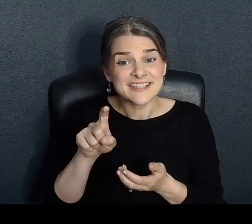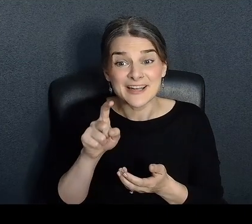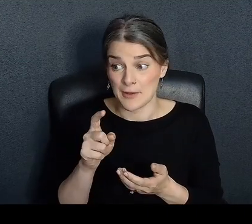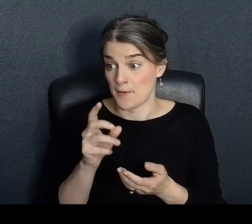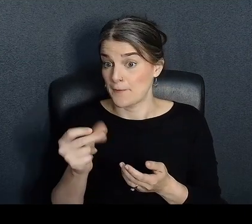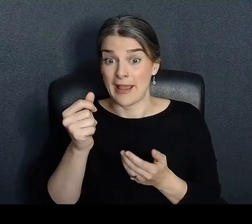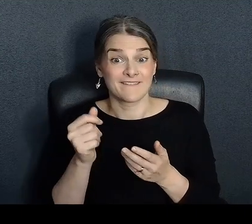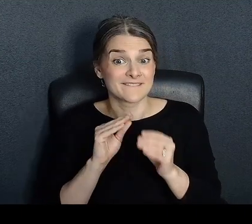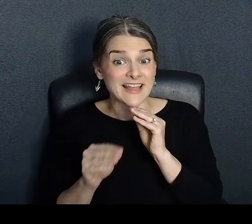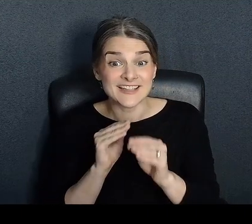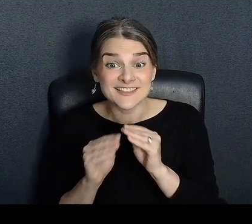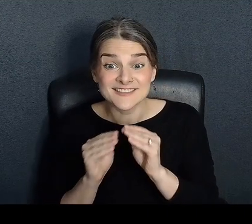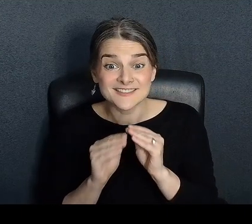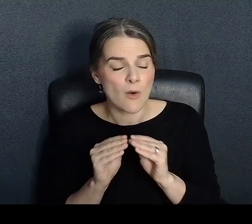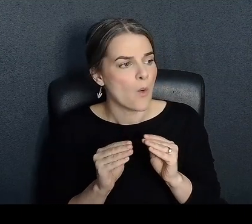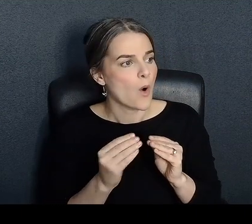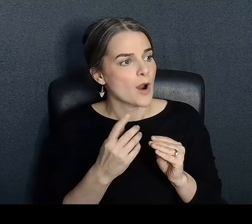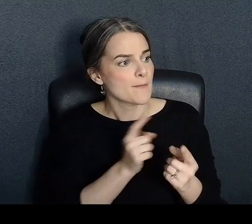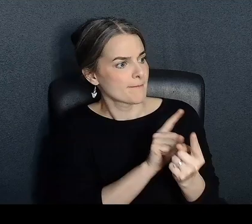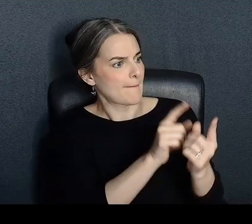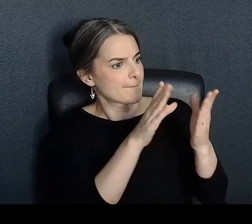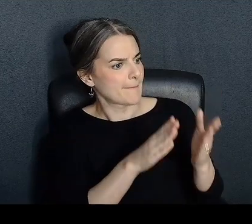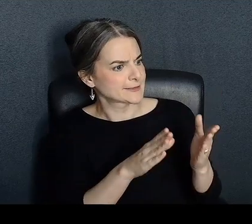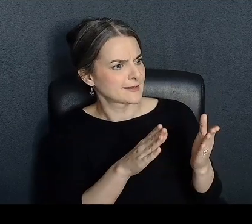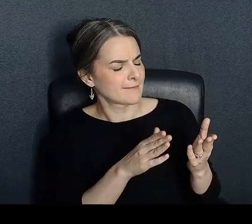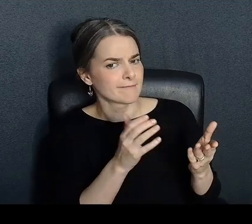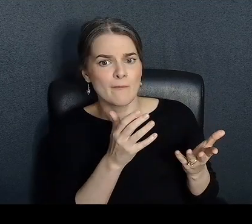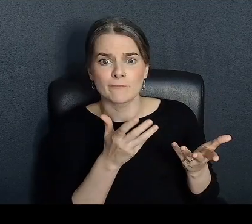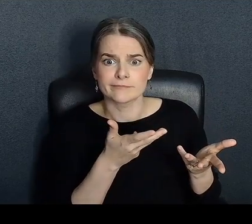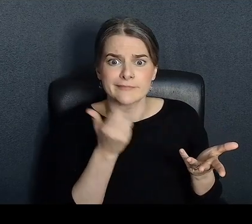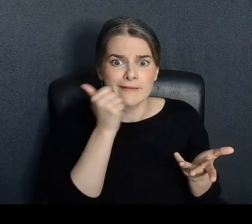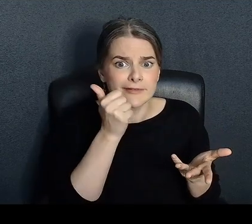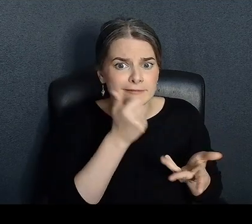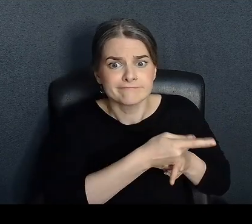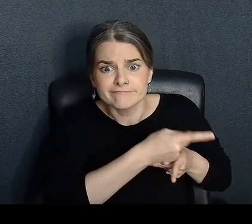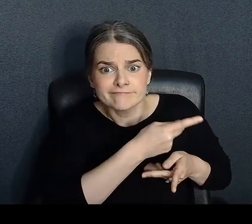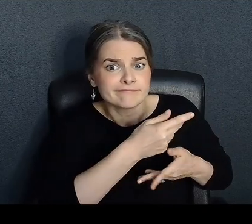encounter in your daily life could use something to help them hear.